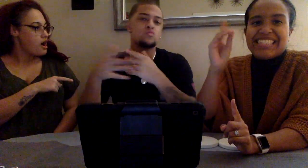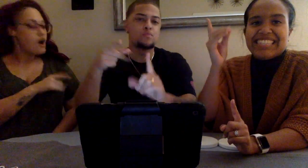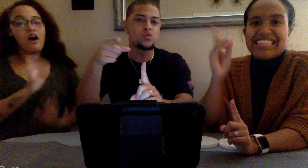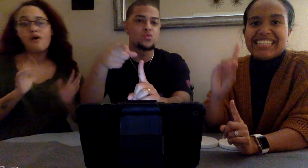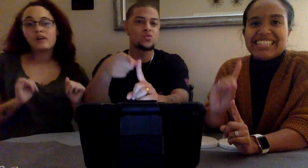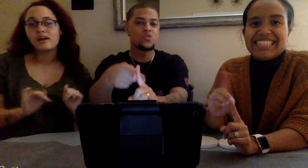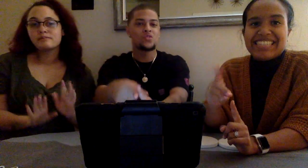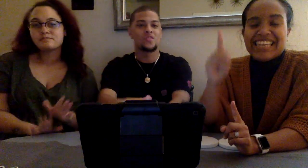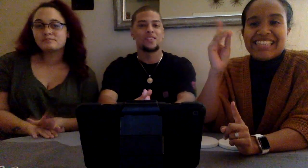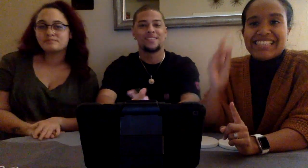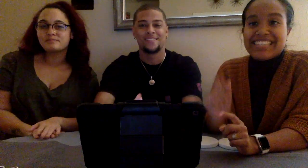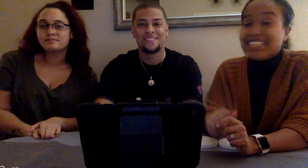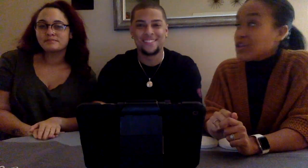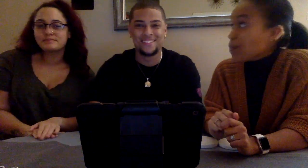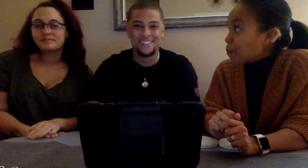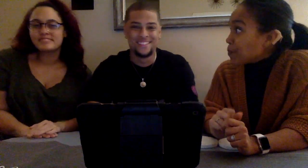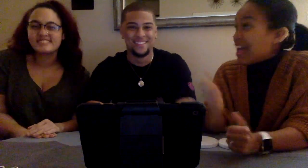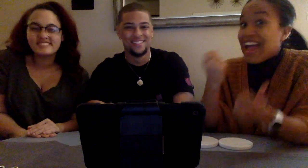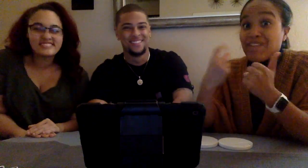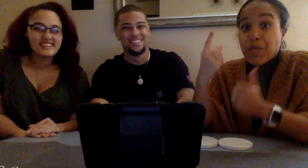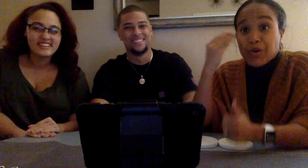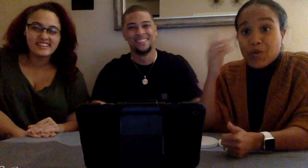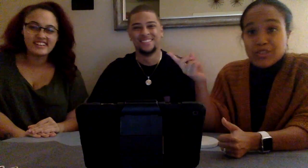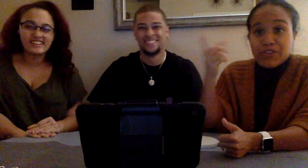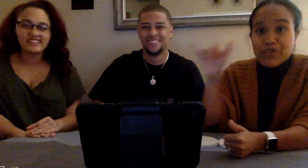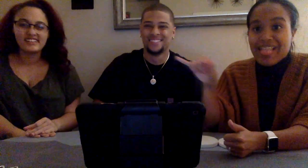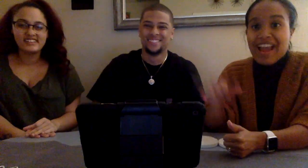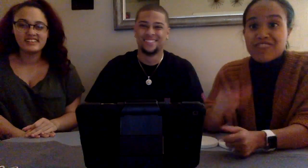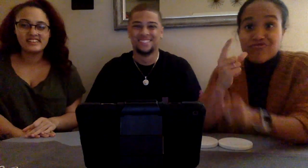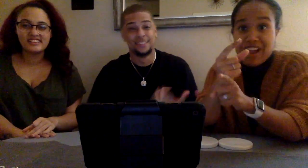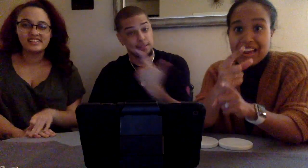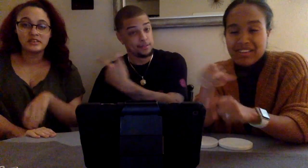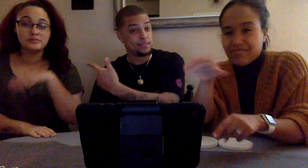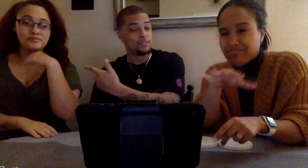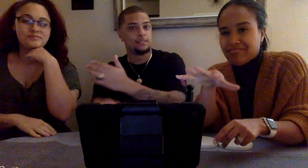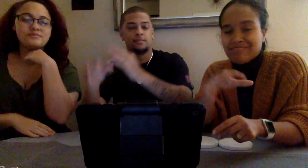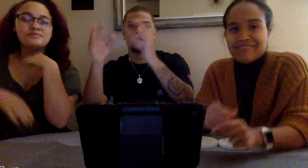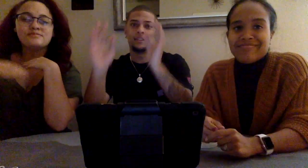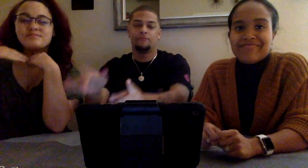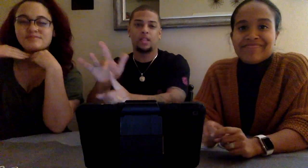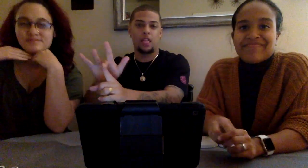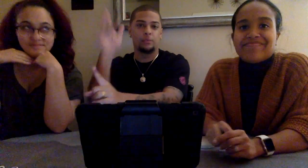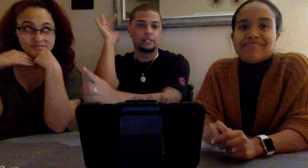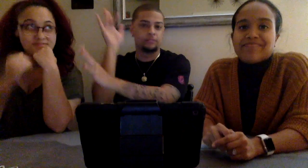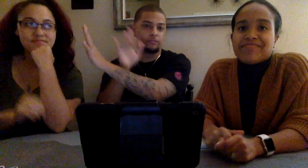Anyway....back to the point V: Everyone knows you for that! Right?! D: Definitely exclusive!